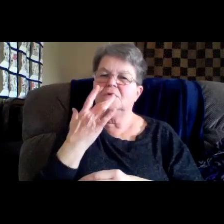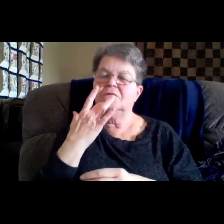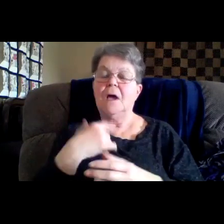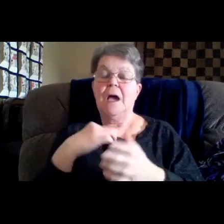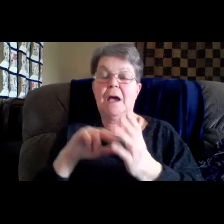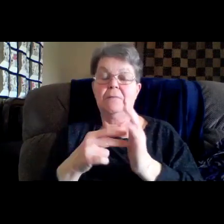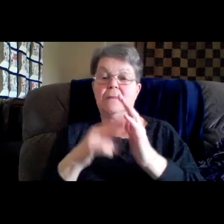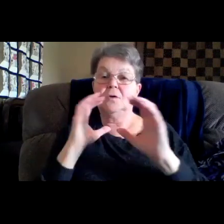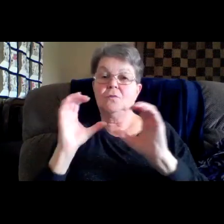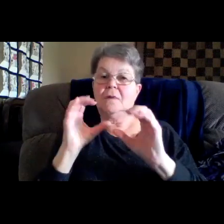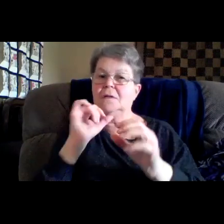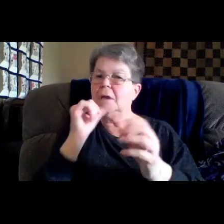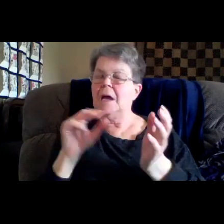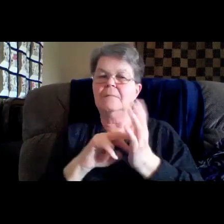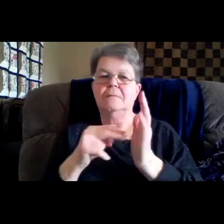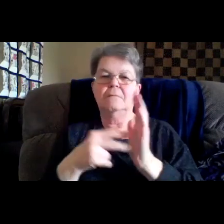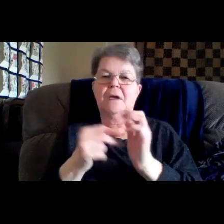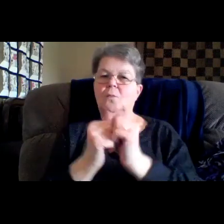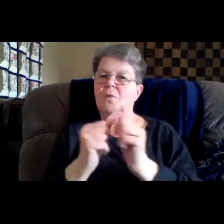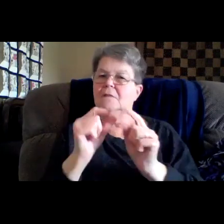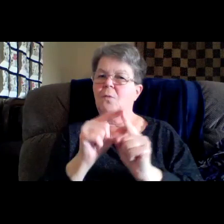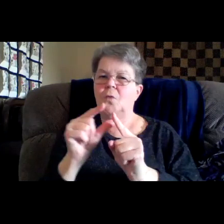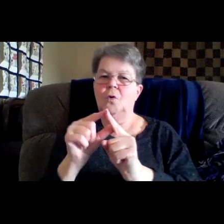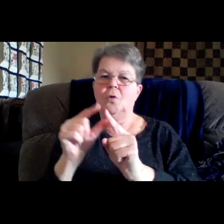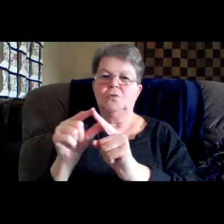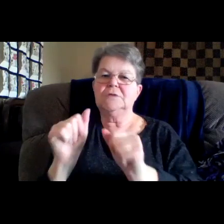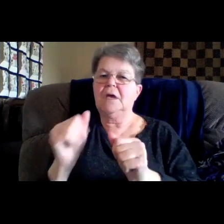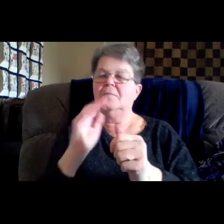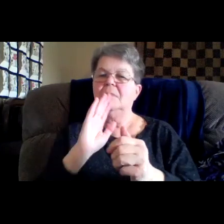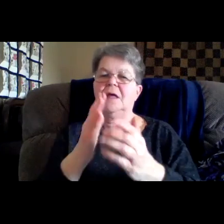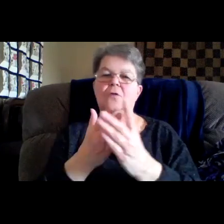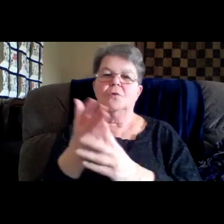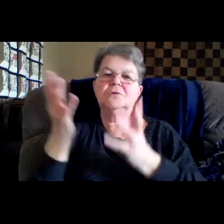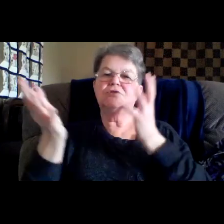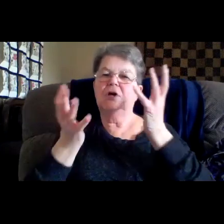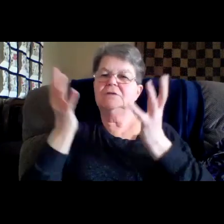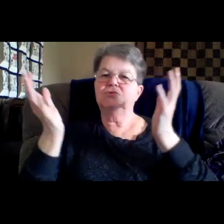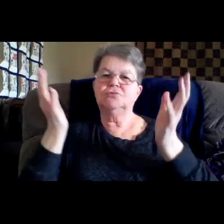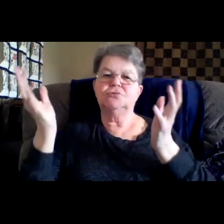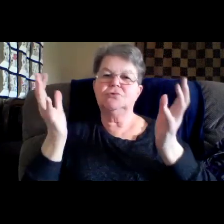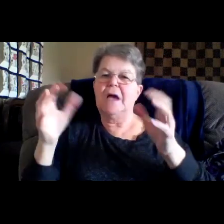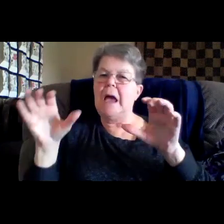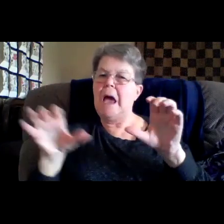that doesn't necessarily mean with words. It could be through gestures, it could be through actions, but it does need to be clear.